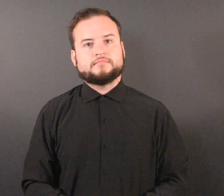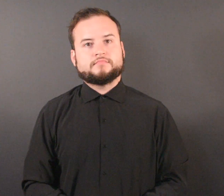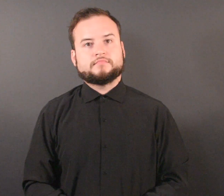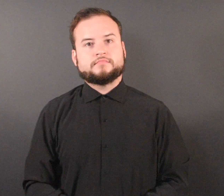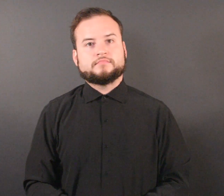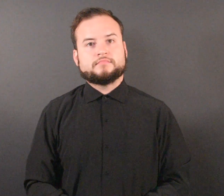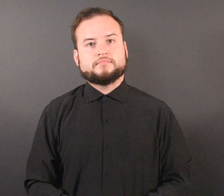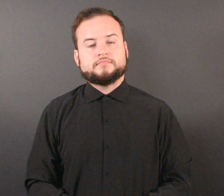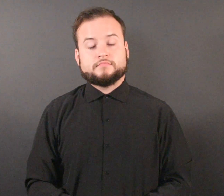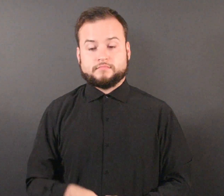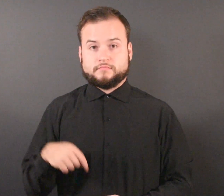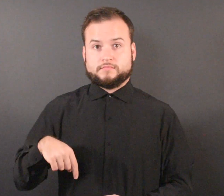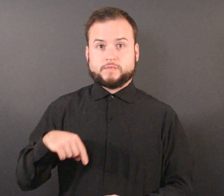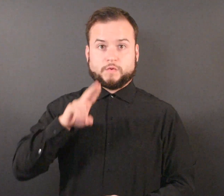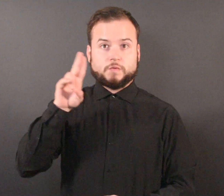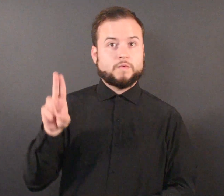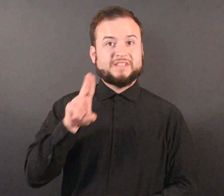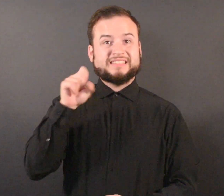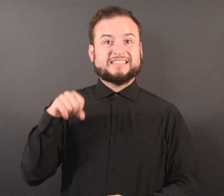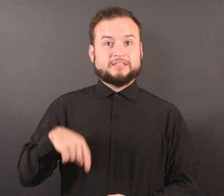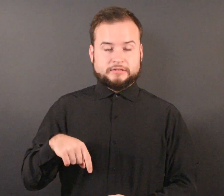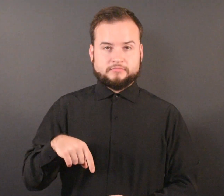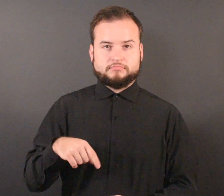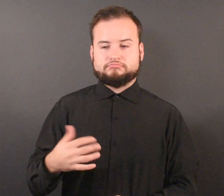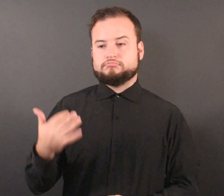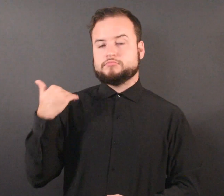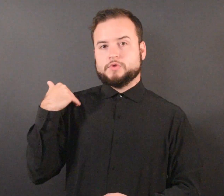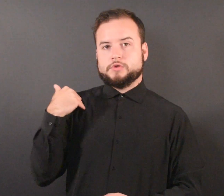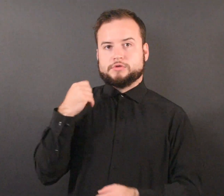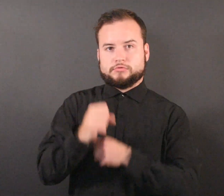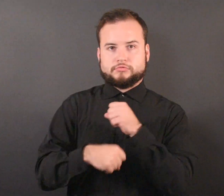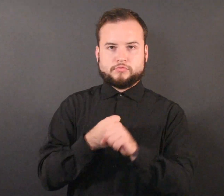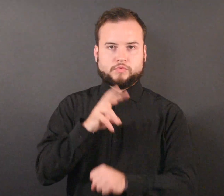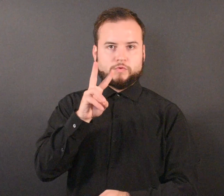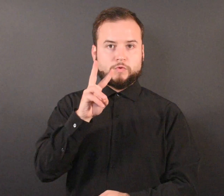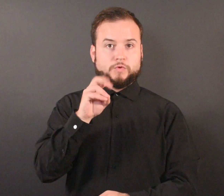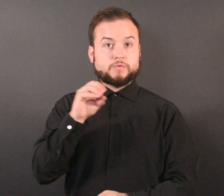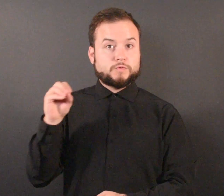Measles was declared eliminated in the U.S. in 2000,